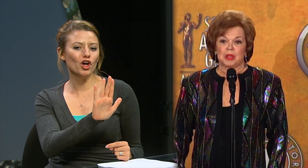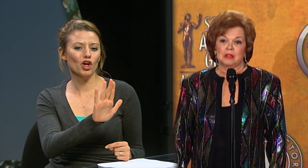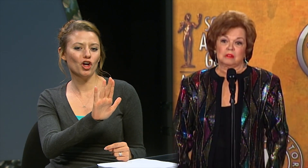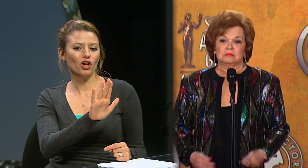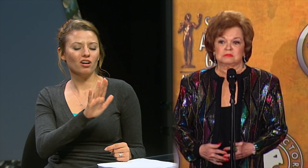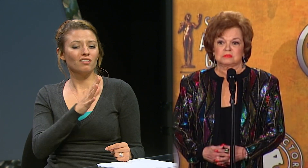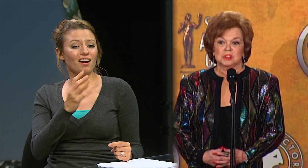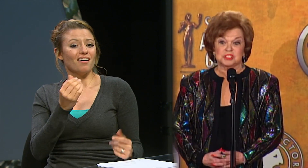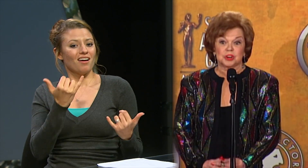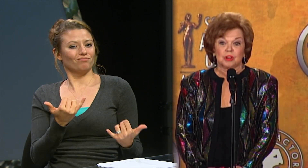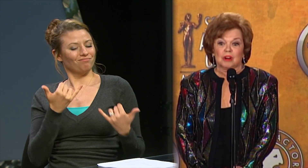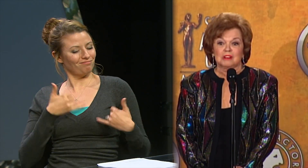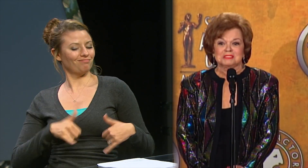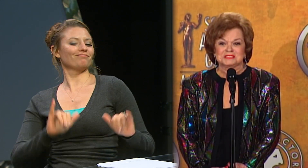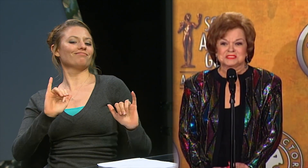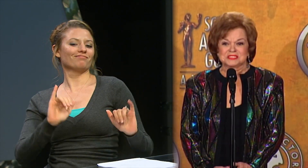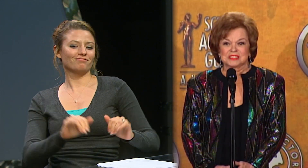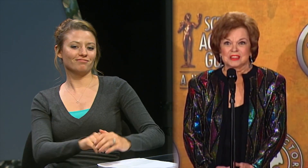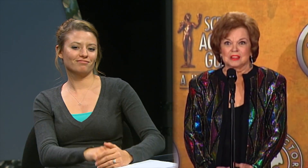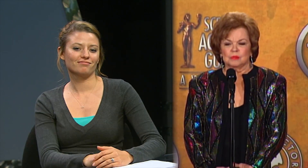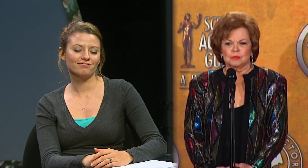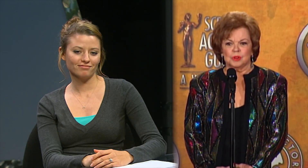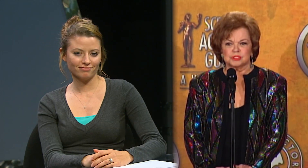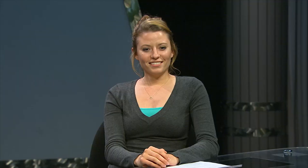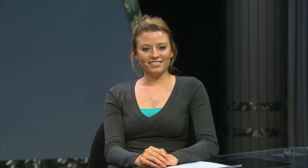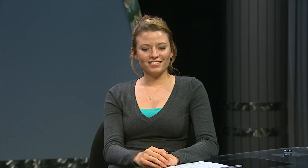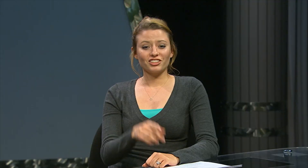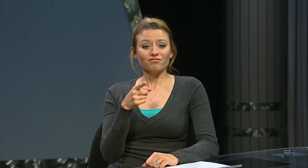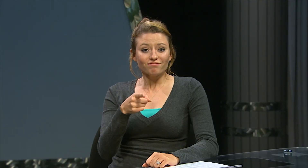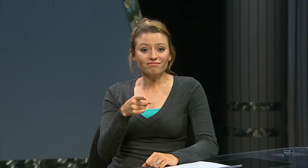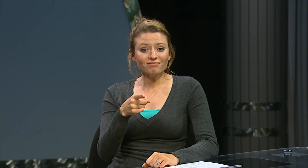AND STILL ARE.